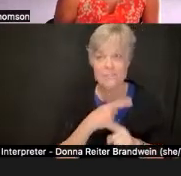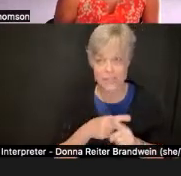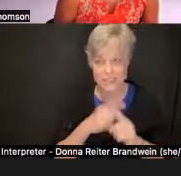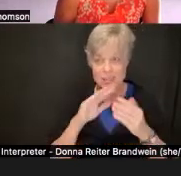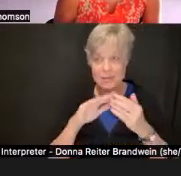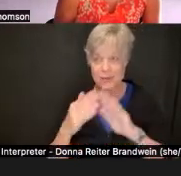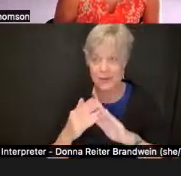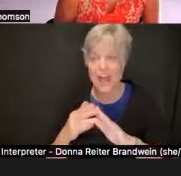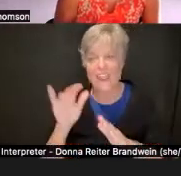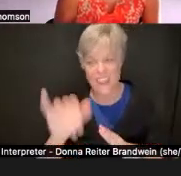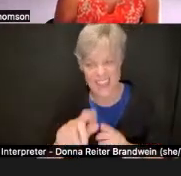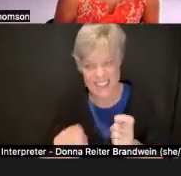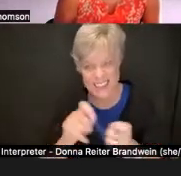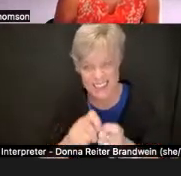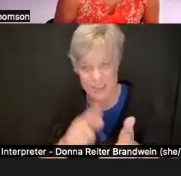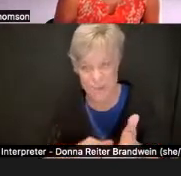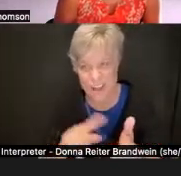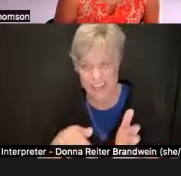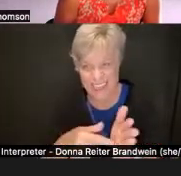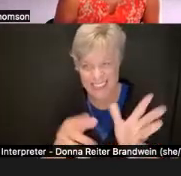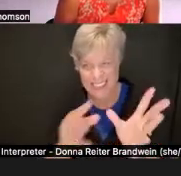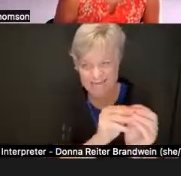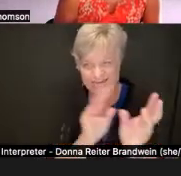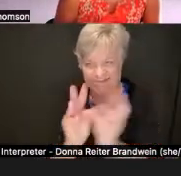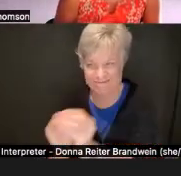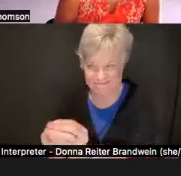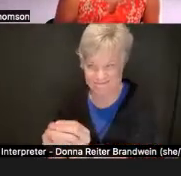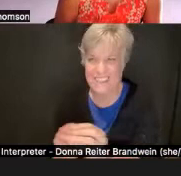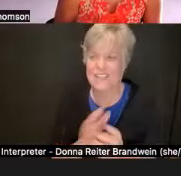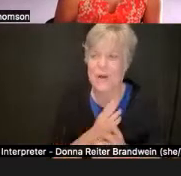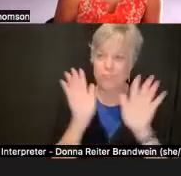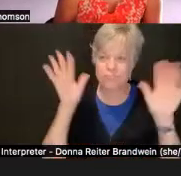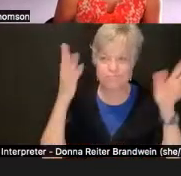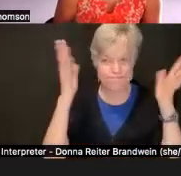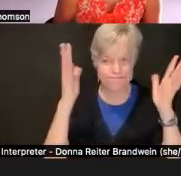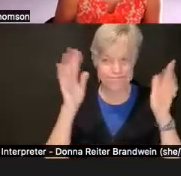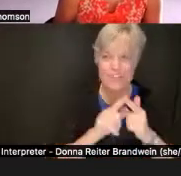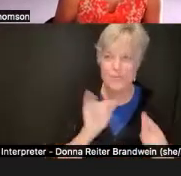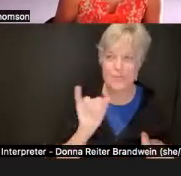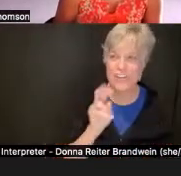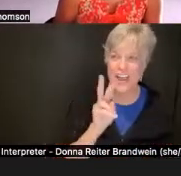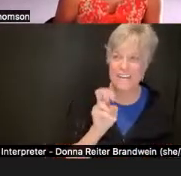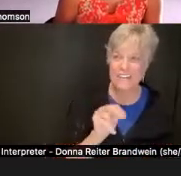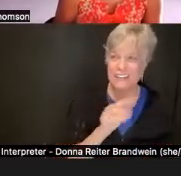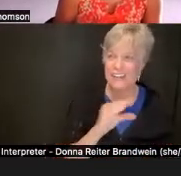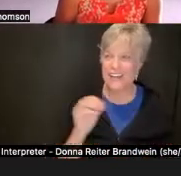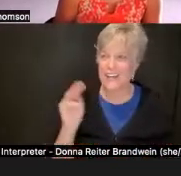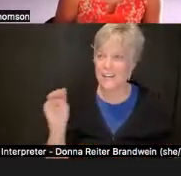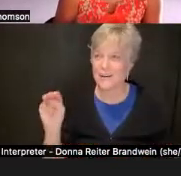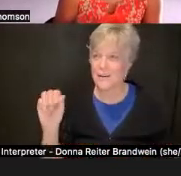So again, great appreciations to Javin and Margaret. Increase disability within the DEI,